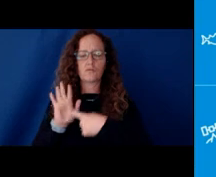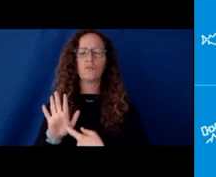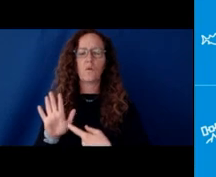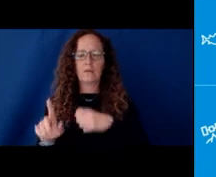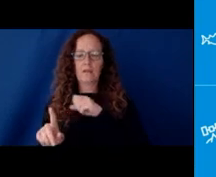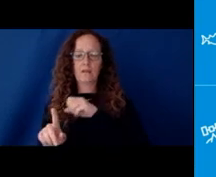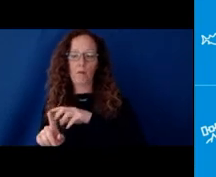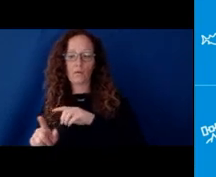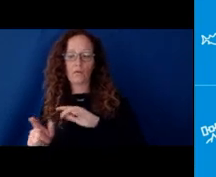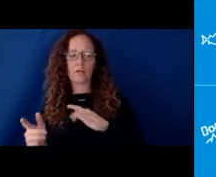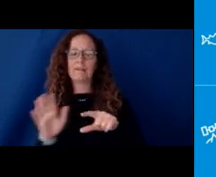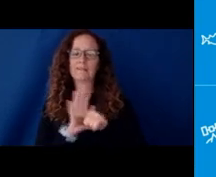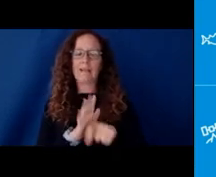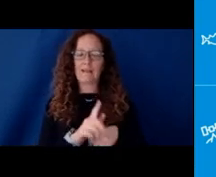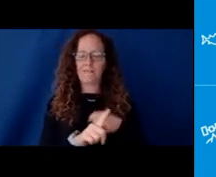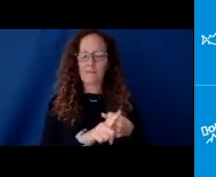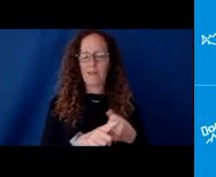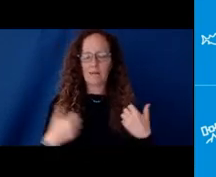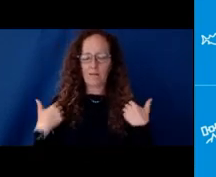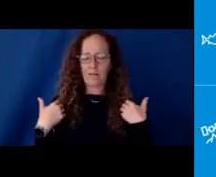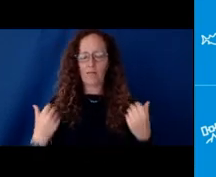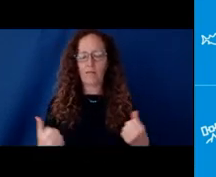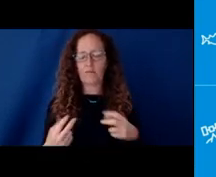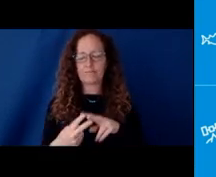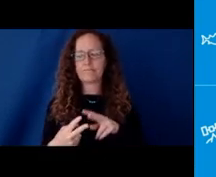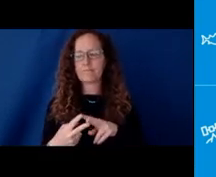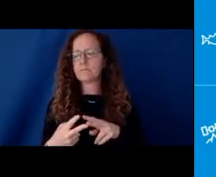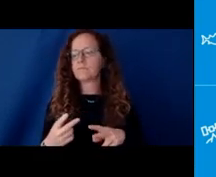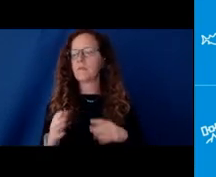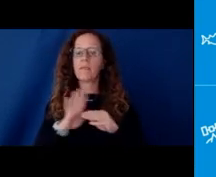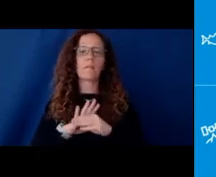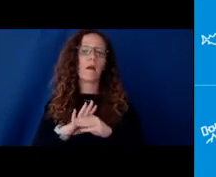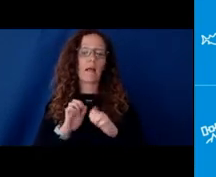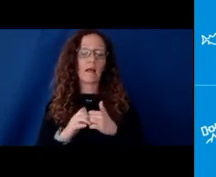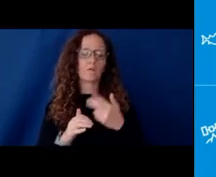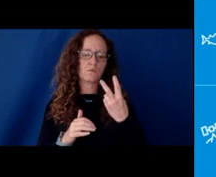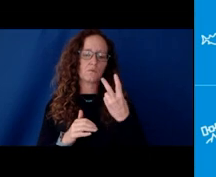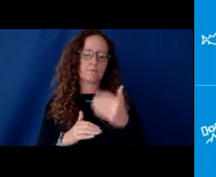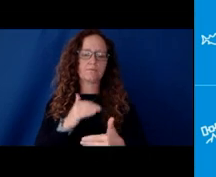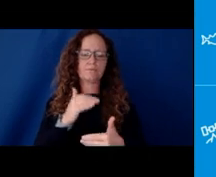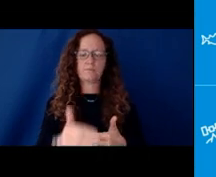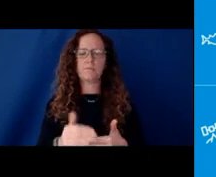itself is done in two stages. First stage is a time series analysis at the county level,